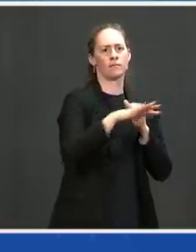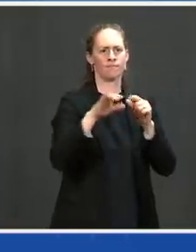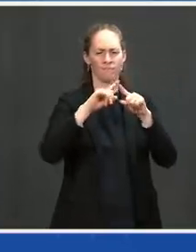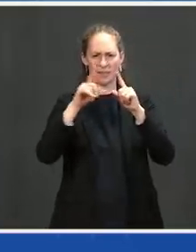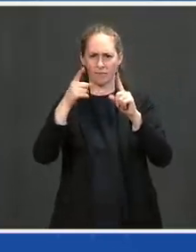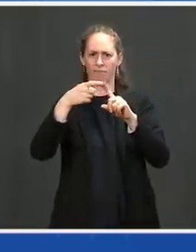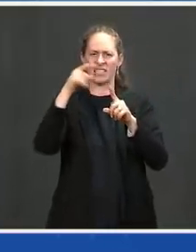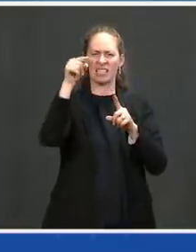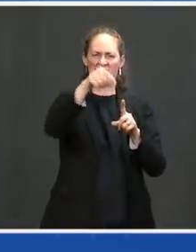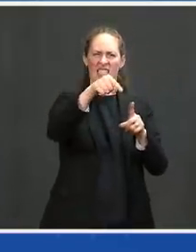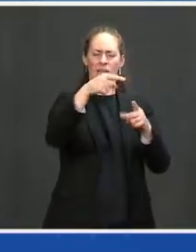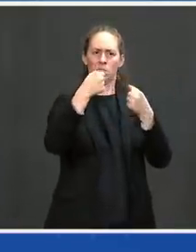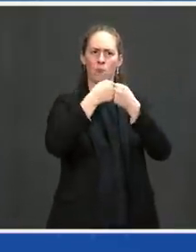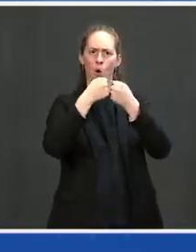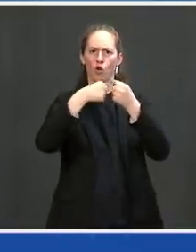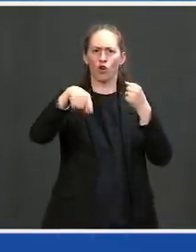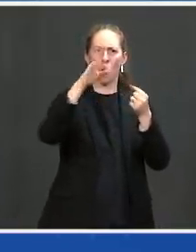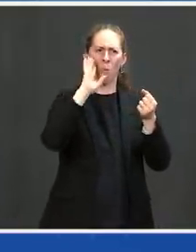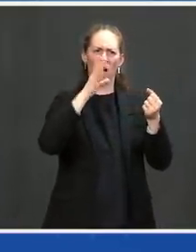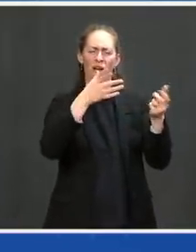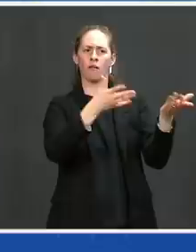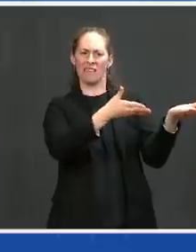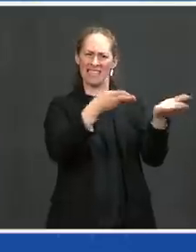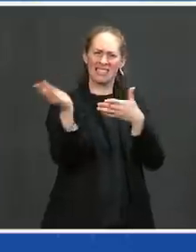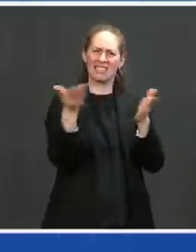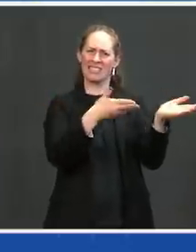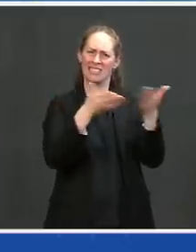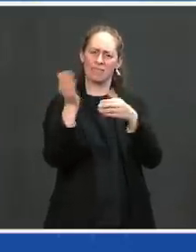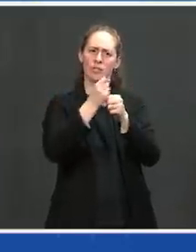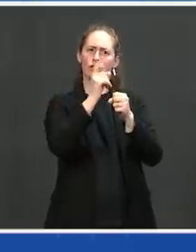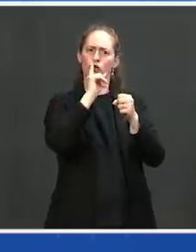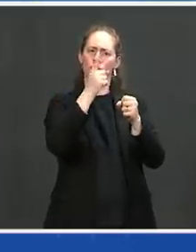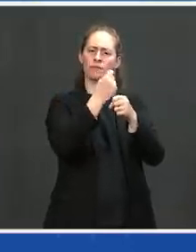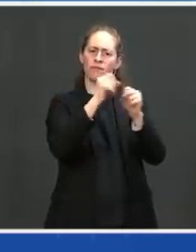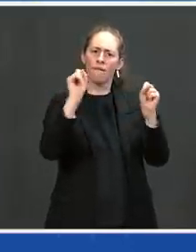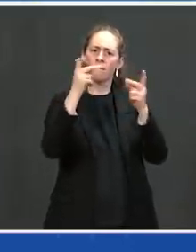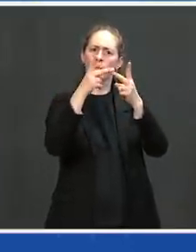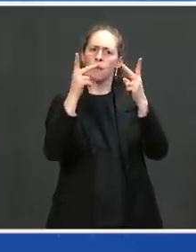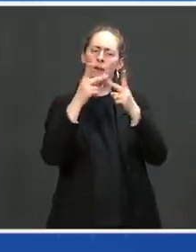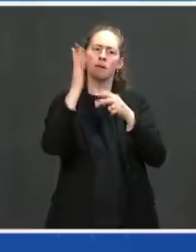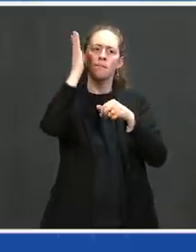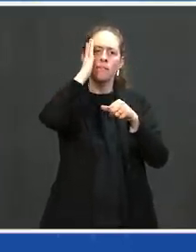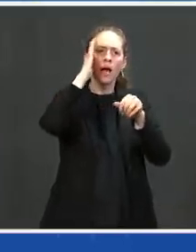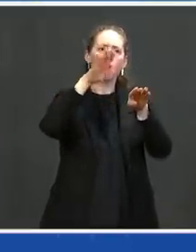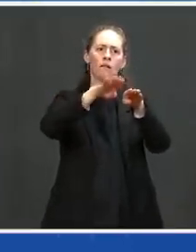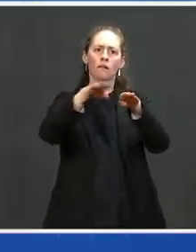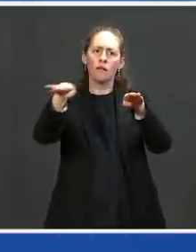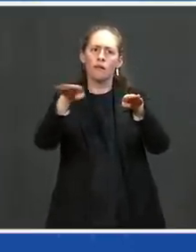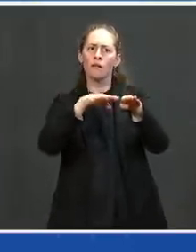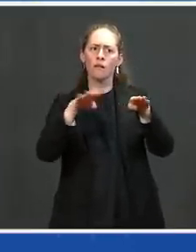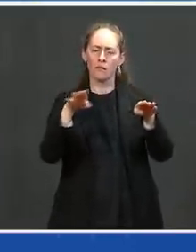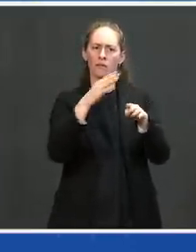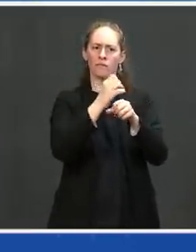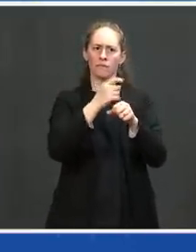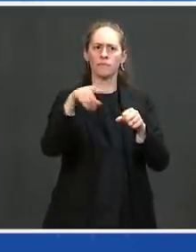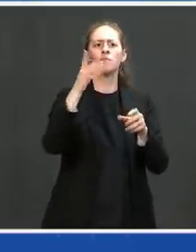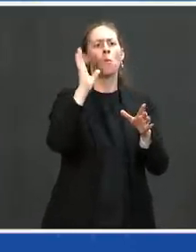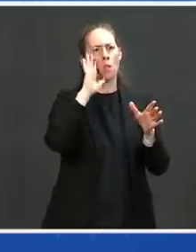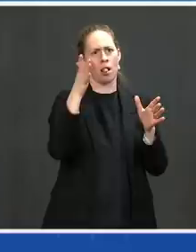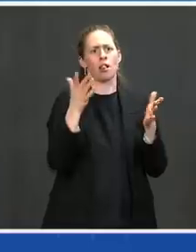secure beds and facilities. We're going to significantly ramp up. We're already out there contacting everyone,